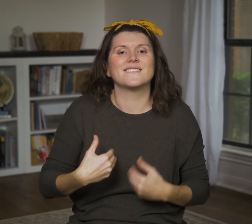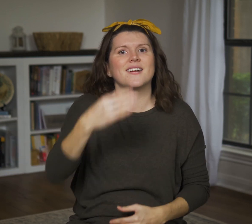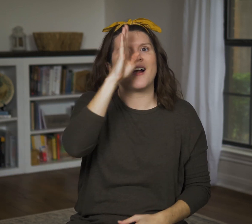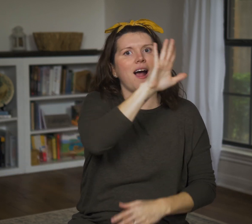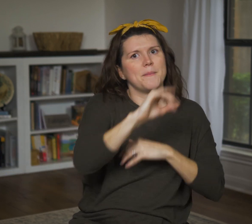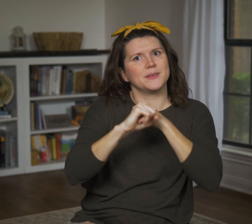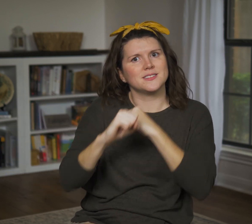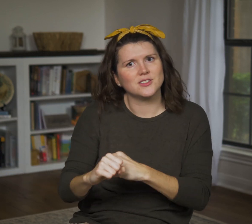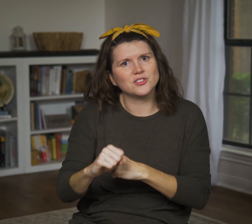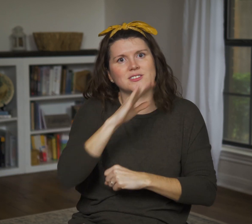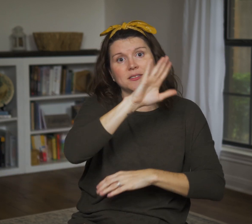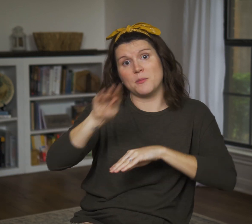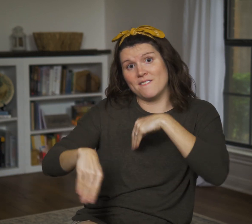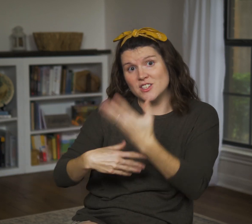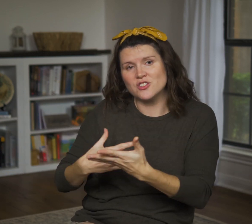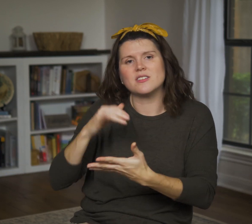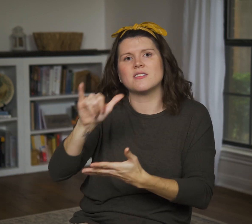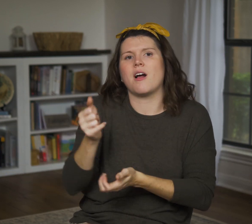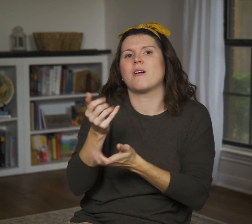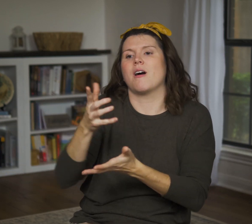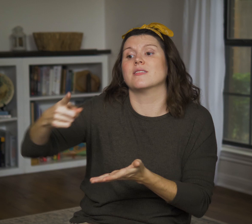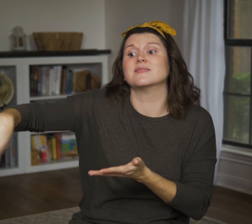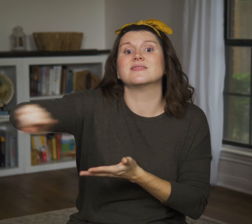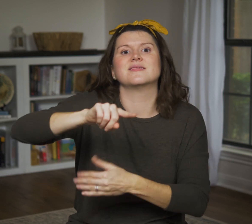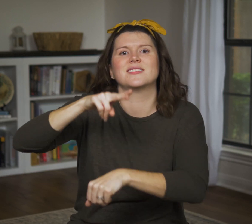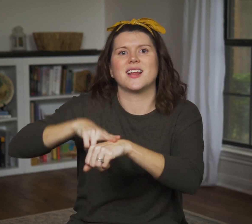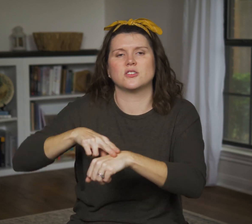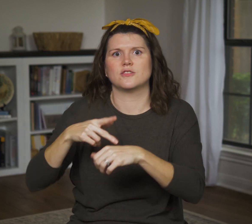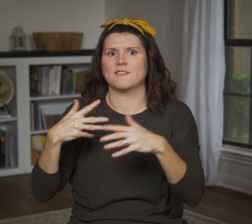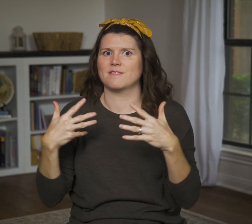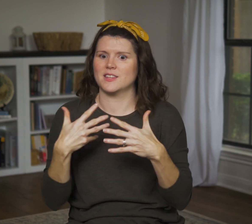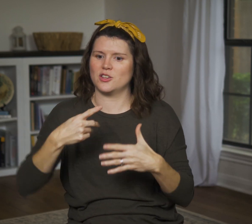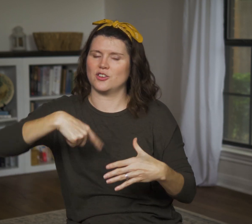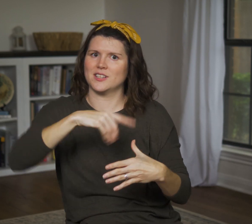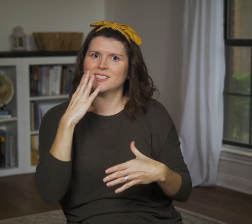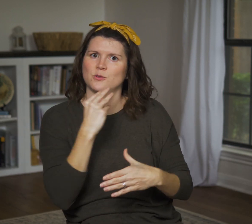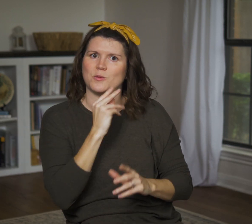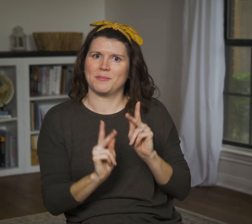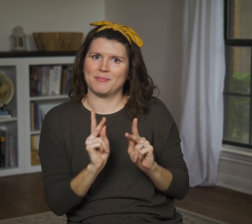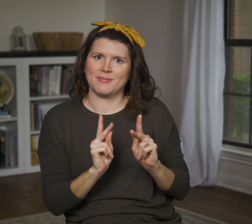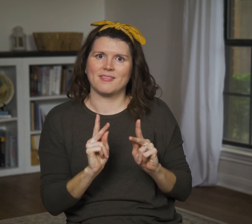God’s protection and provision will cause the other nations to fear the Israelites;